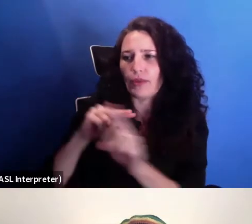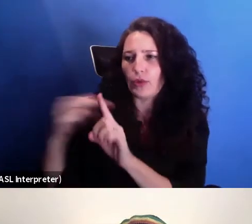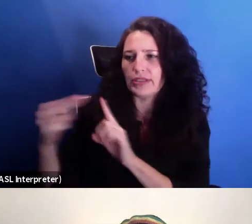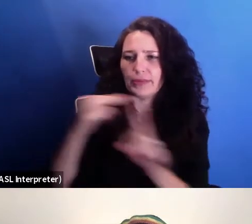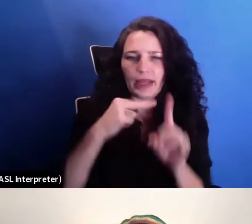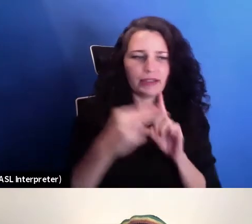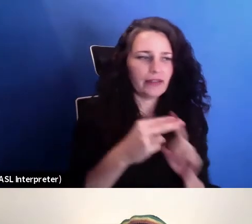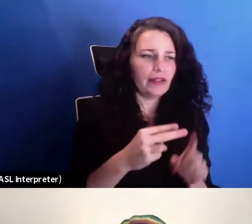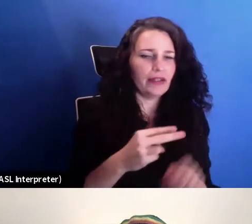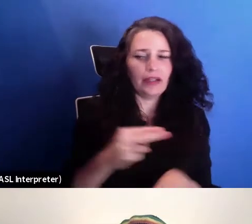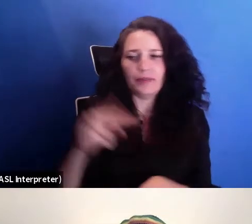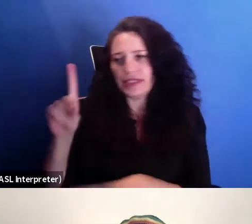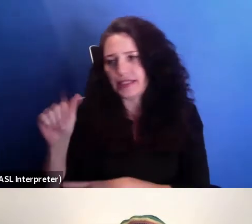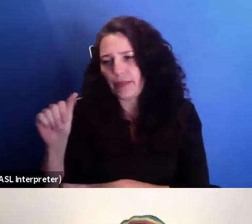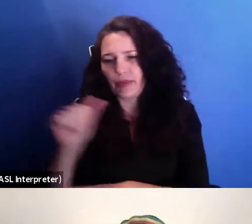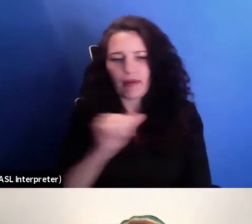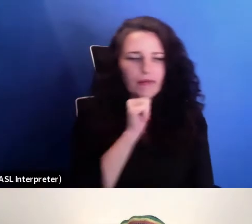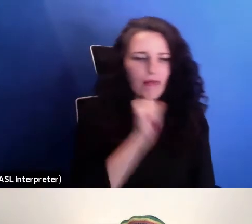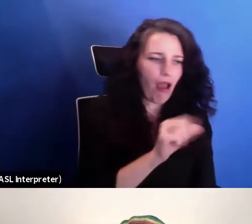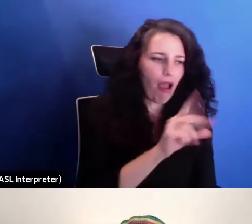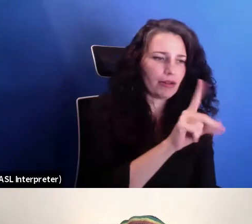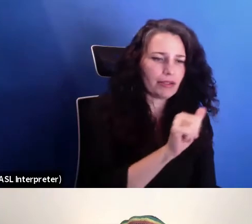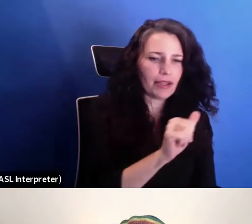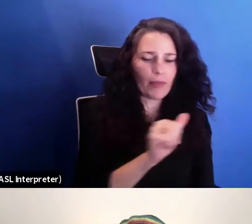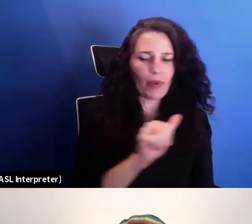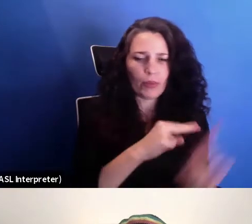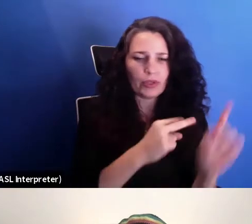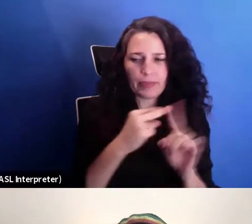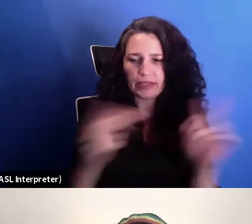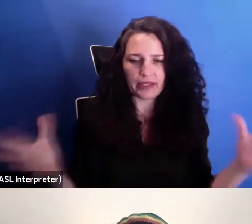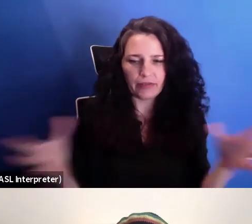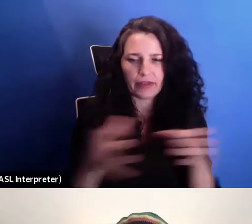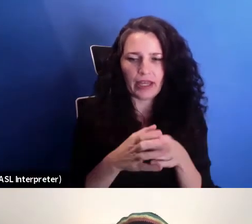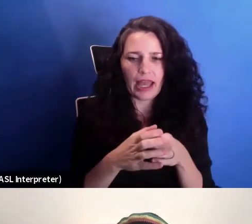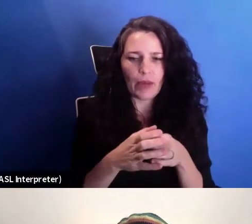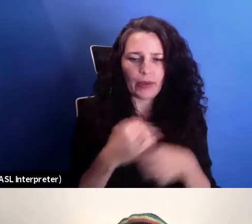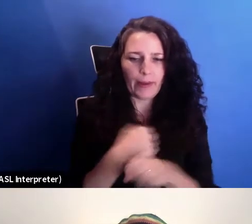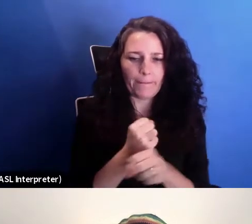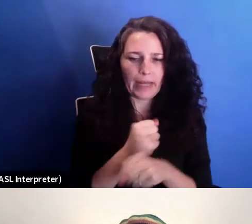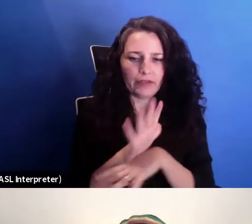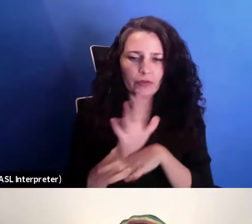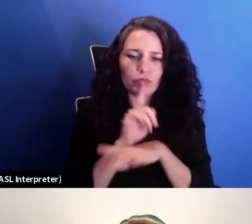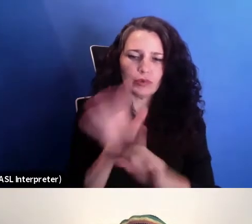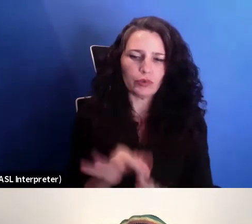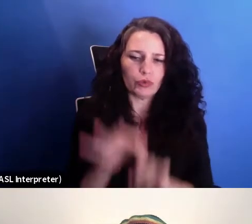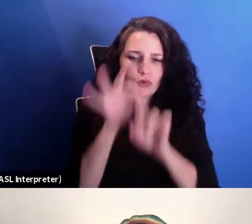and to be making the film in this unique way where we definitely wanted a broad audience